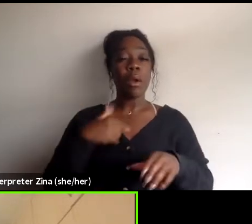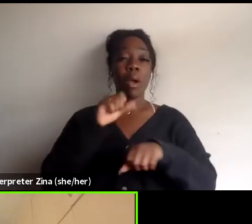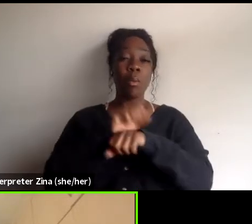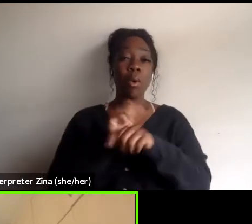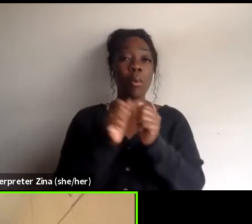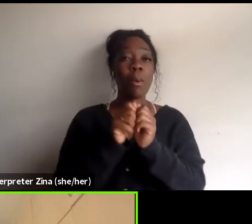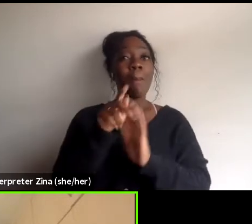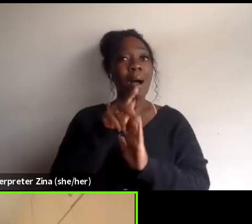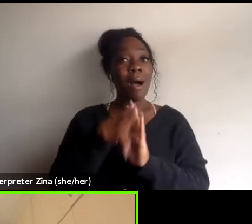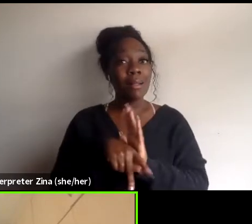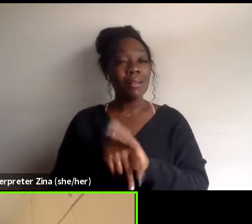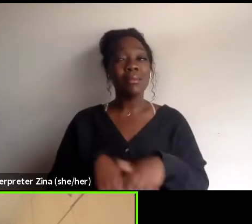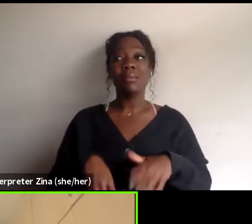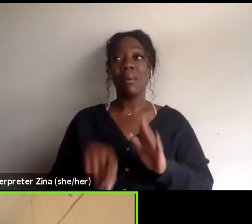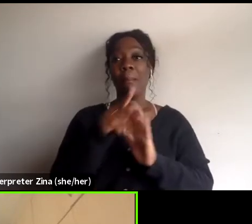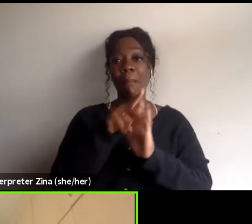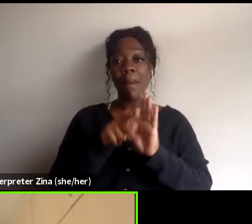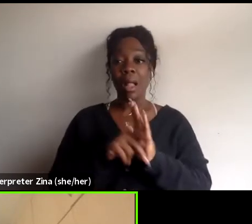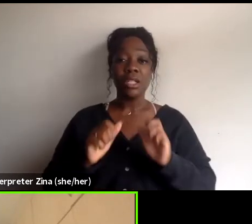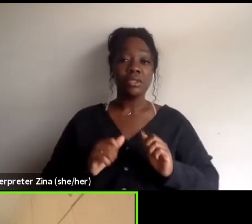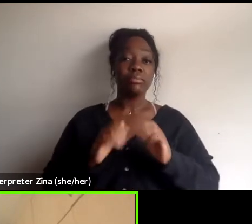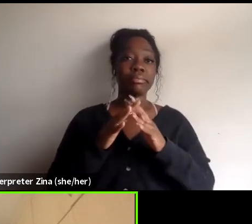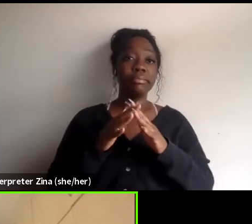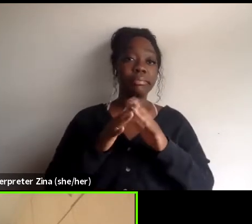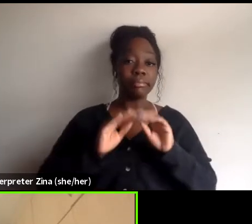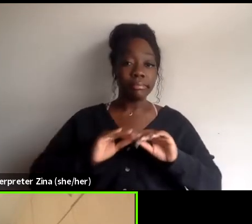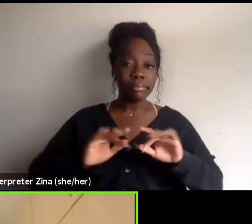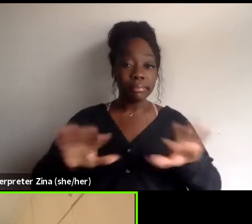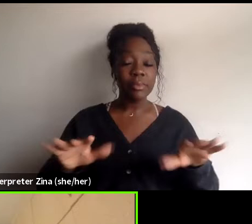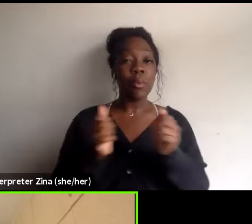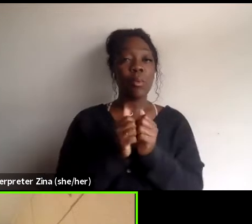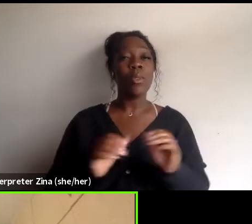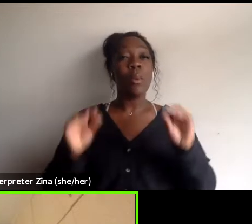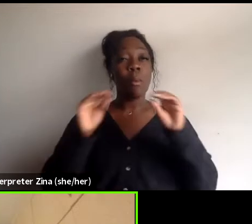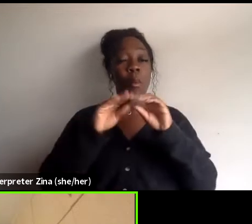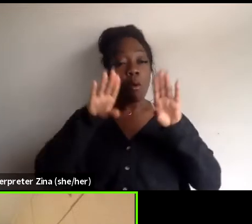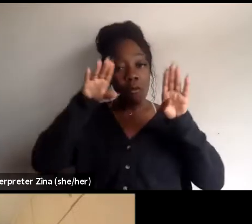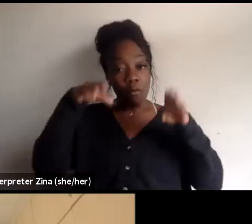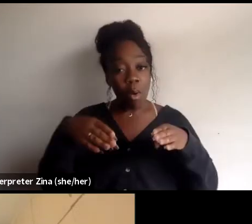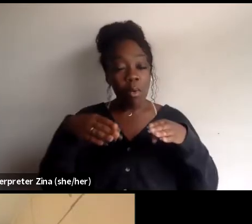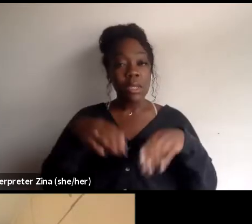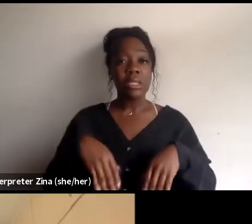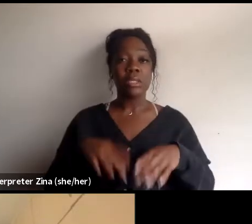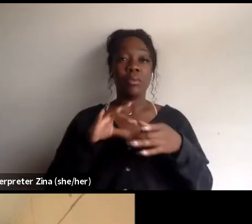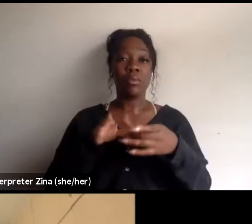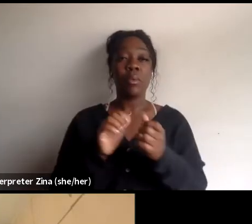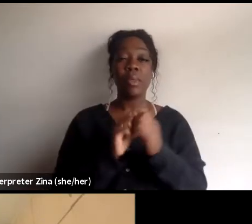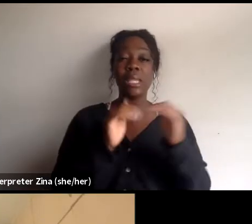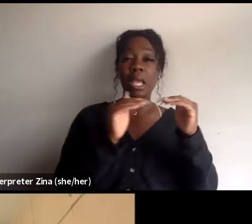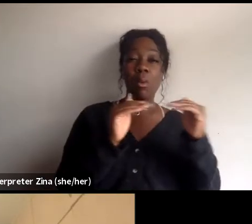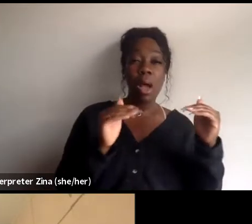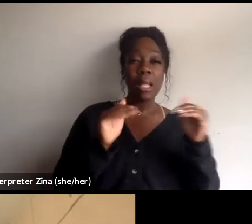with more of a focus on equality and diversity. And that's really for me, it's about how you ensure